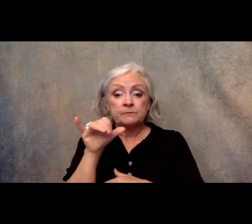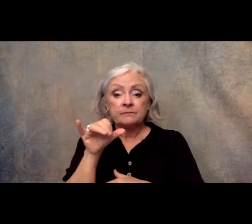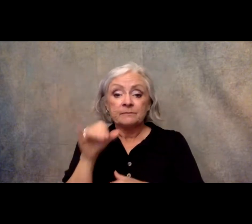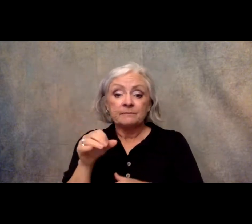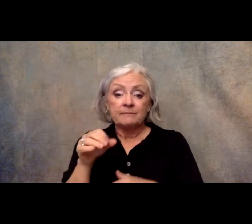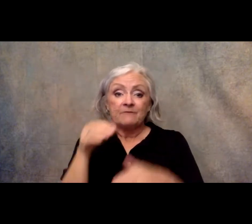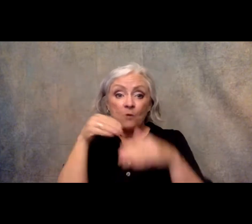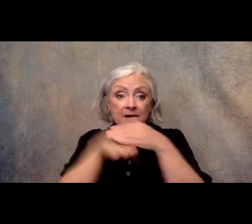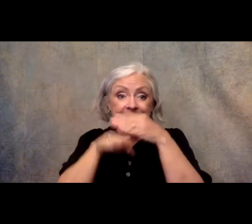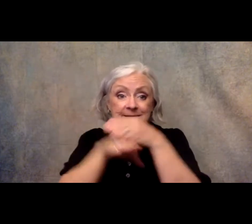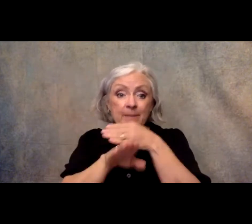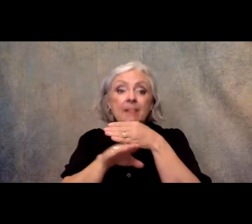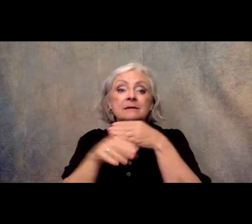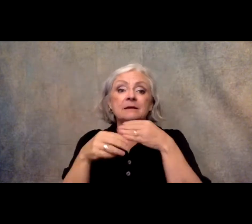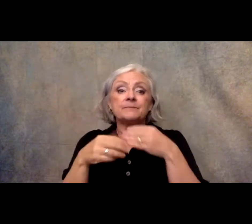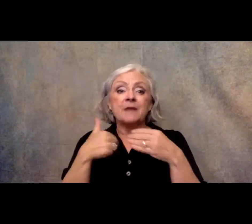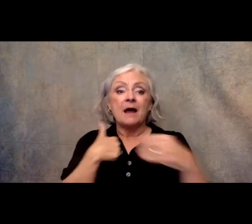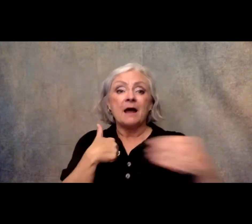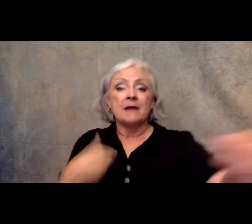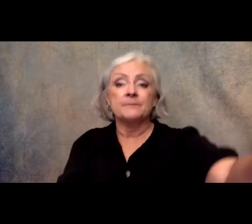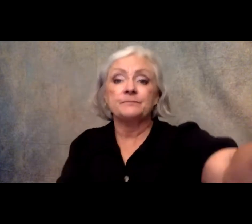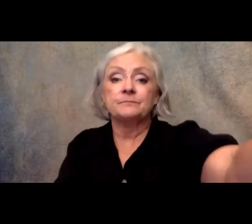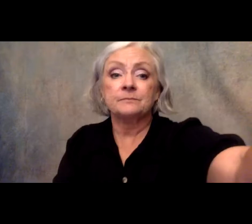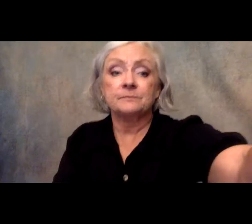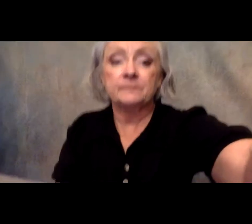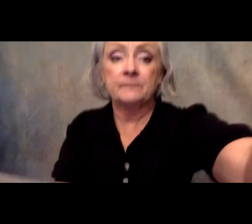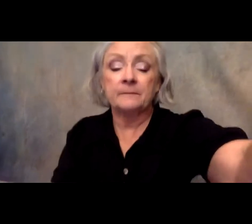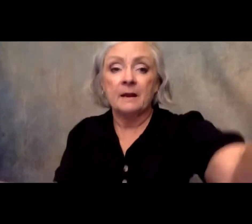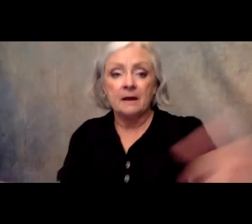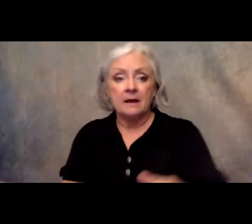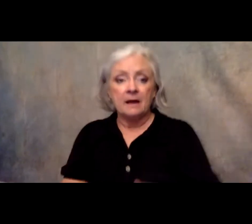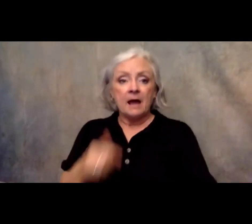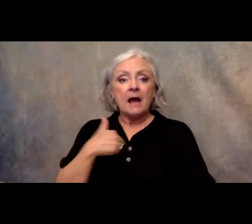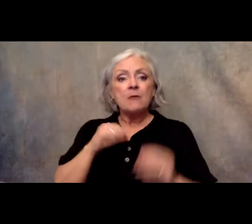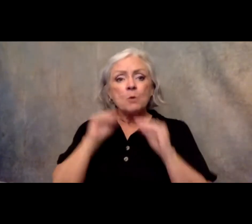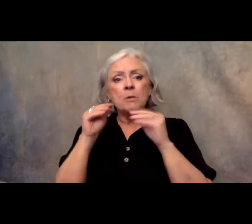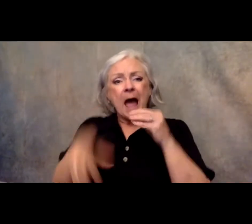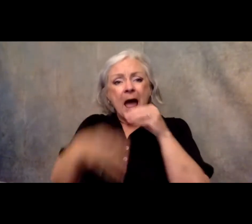And I'm going to put a couple of emails into the chat.